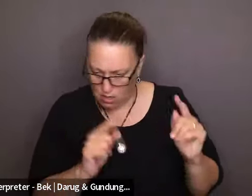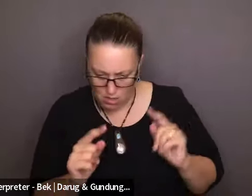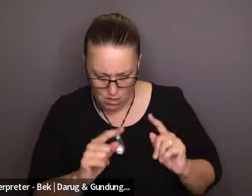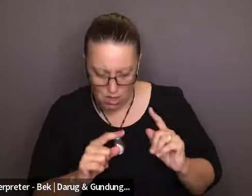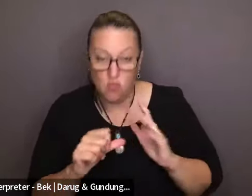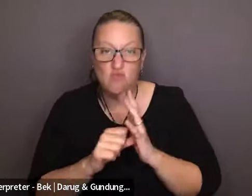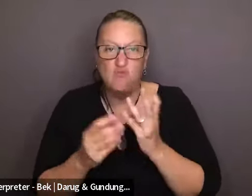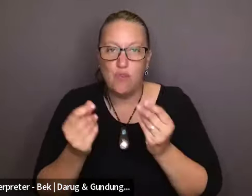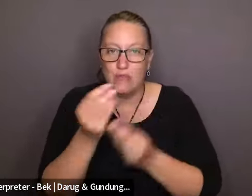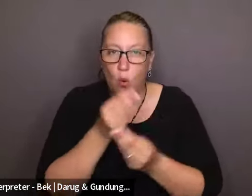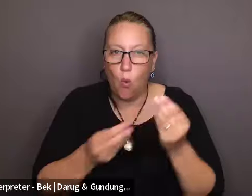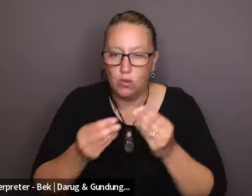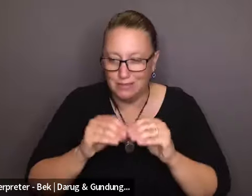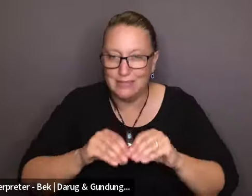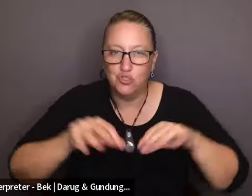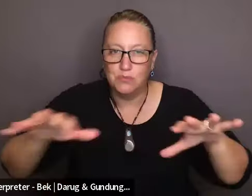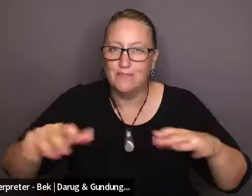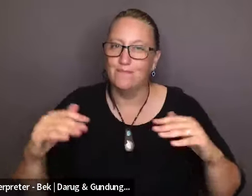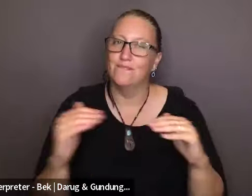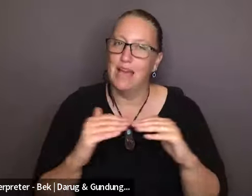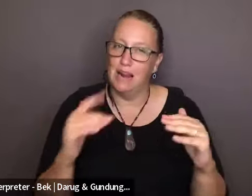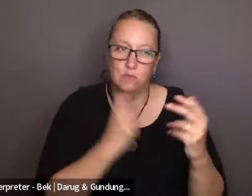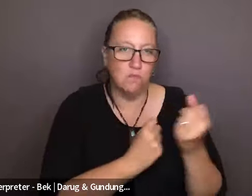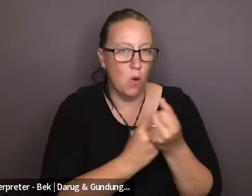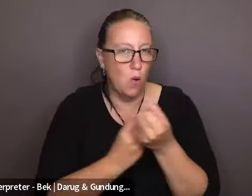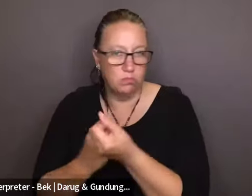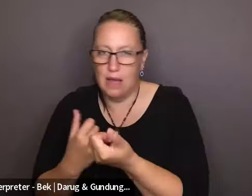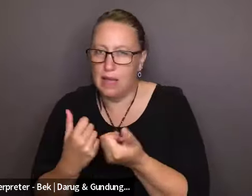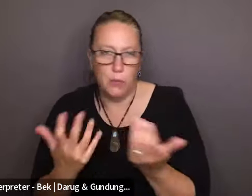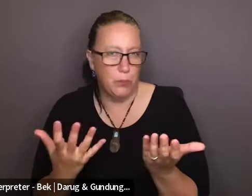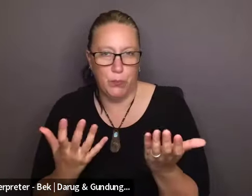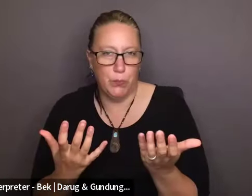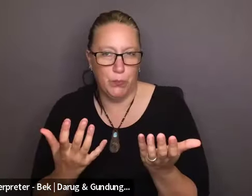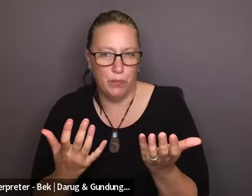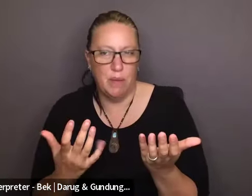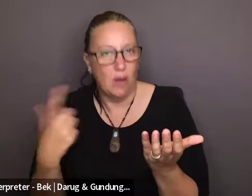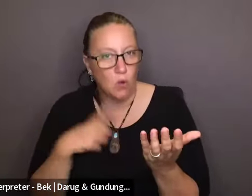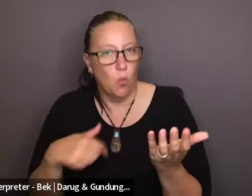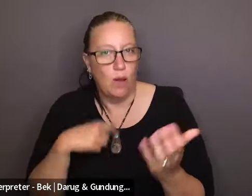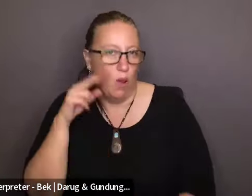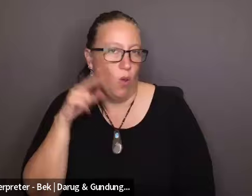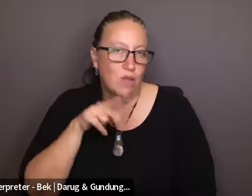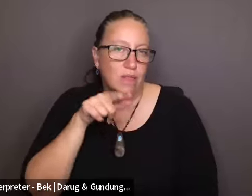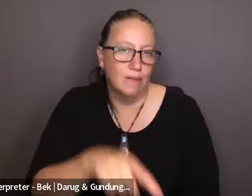the mutuality in our project? Where is power genuinely shared? And are resources distributed fairly to support